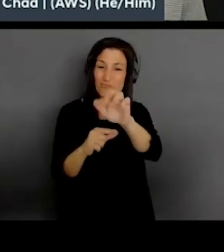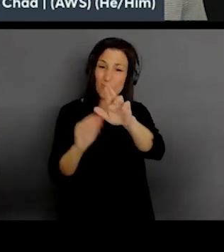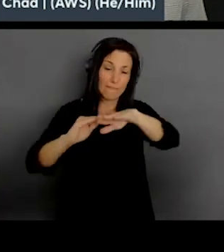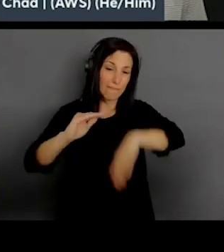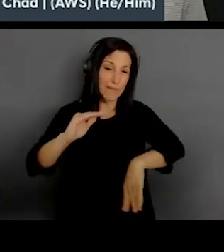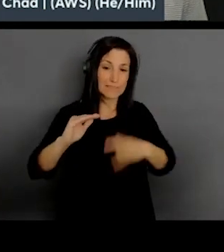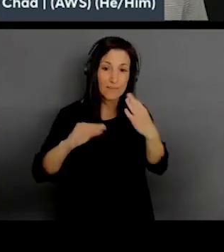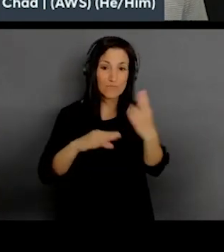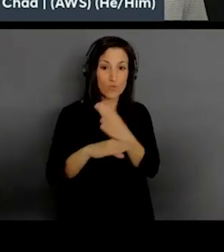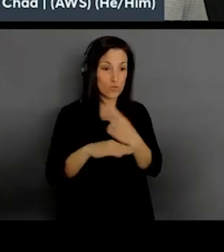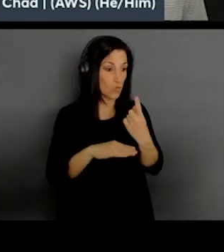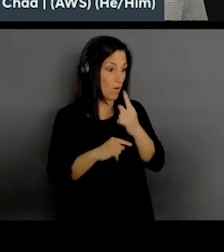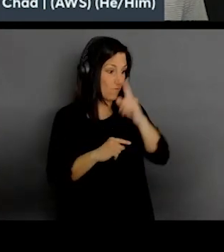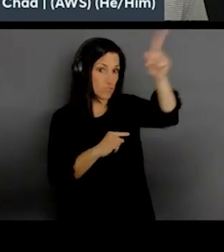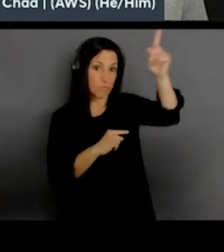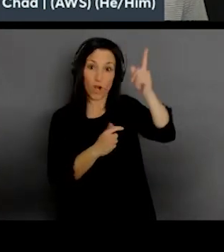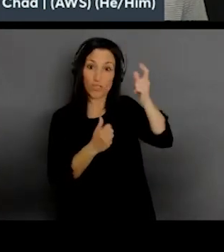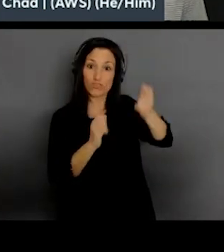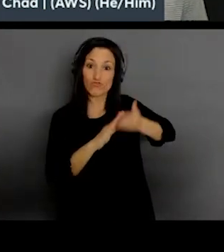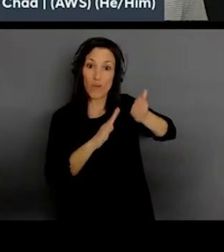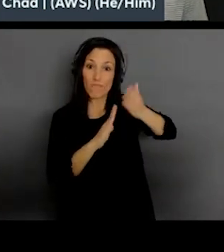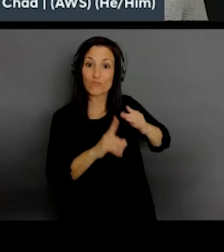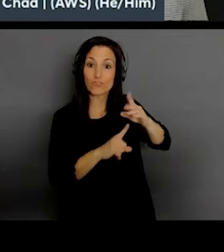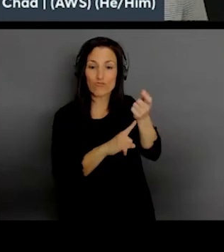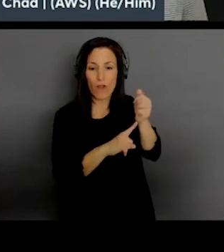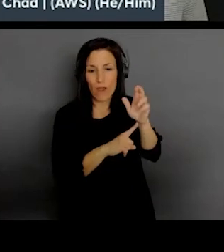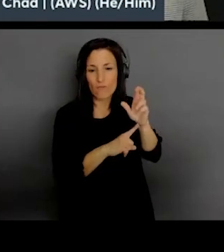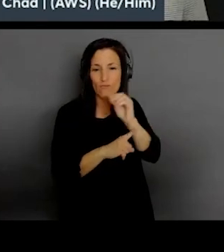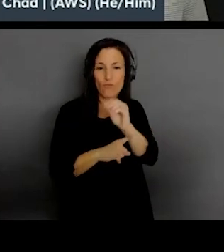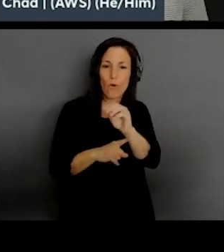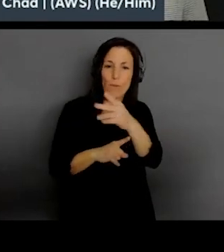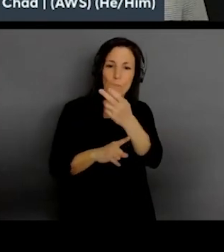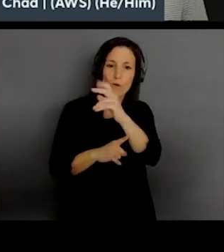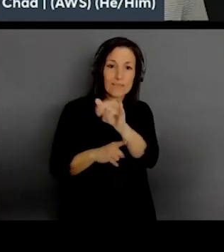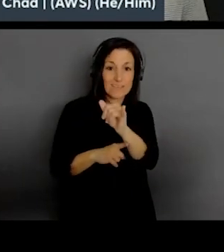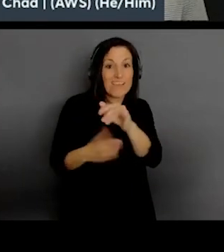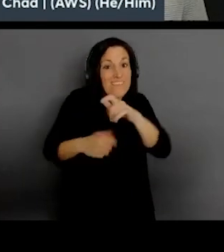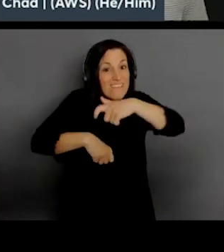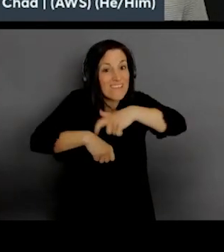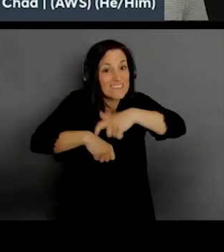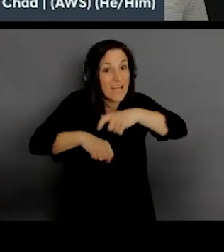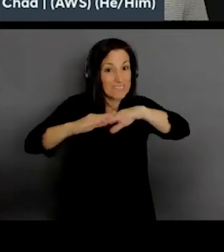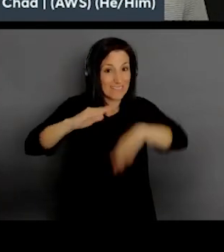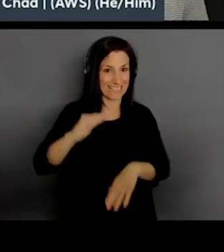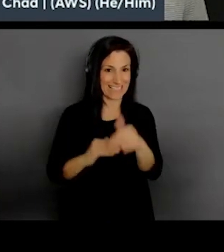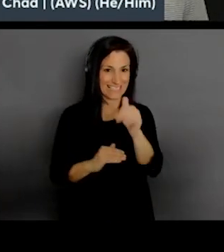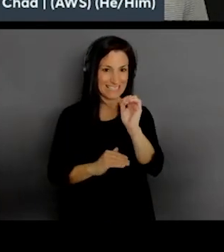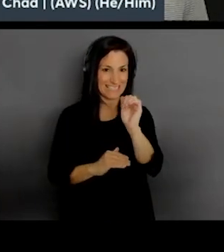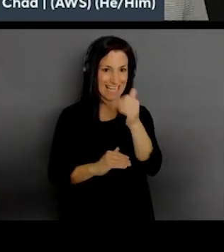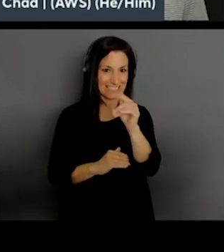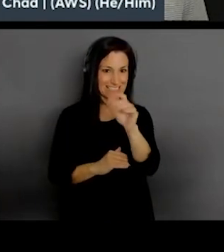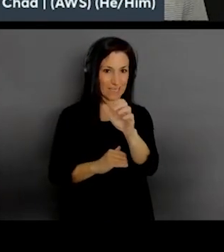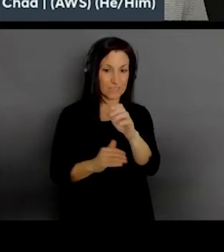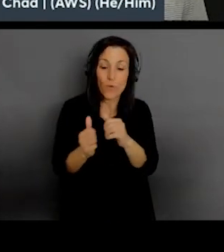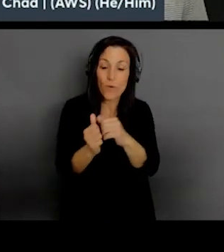or RDS Proxy, the failover time's less than 10 seconds. And with Proxy, it'll also preserve the connections